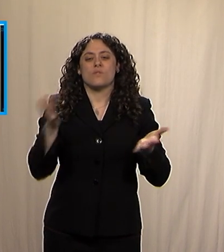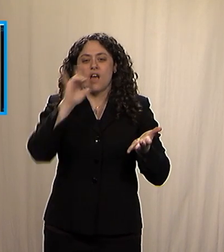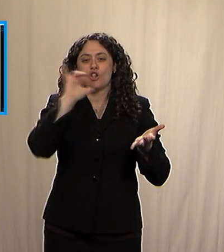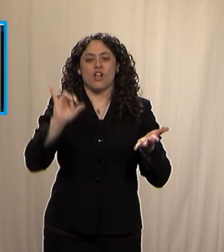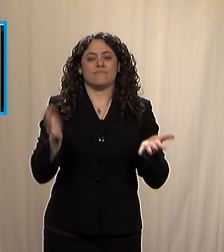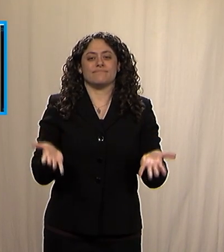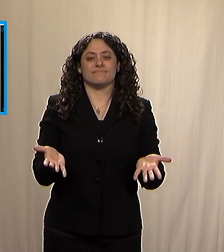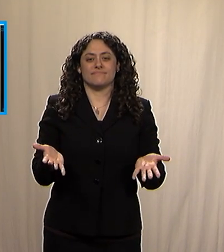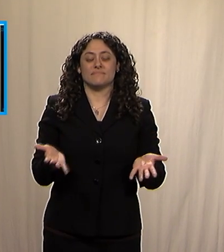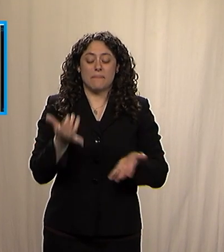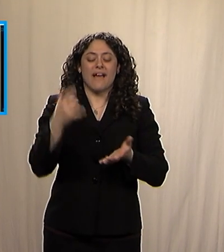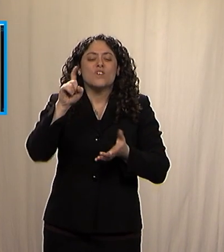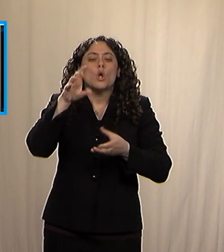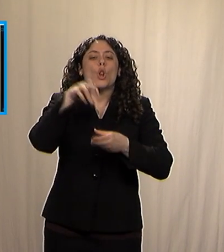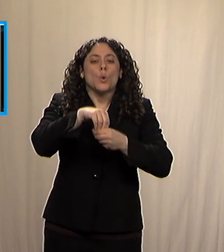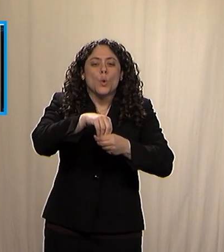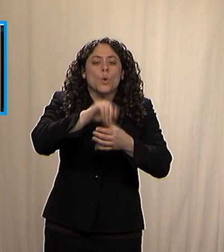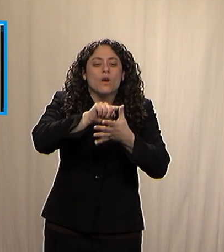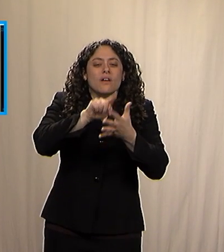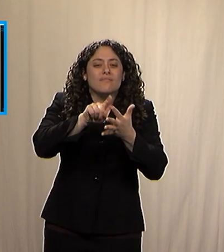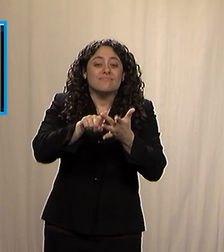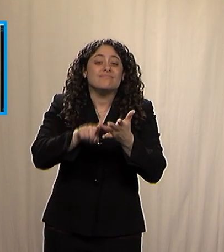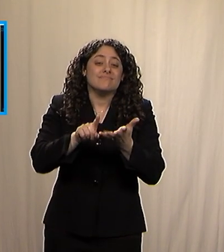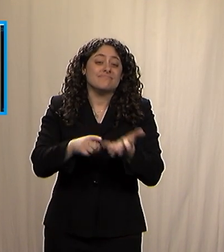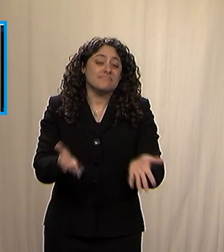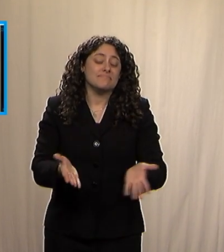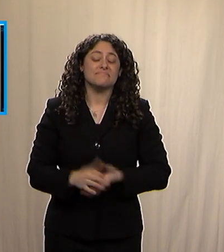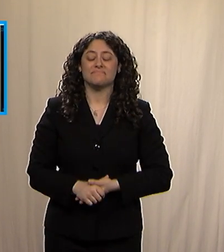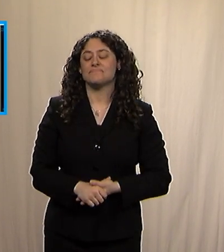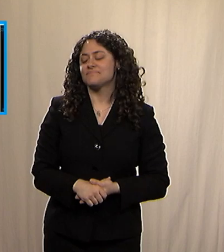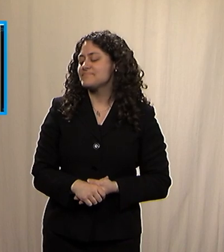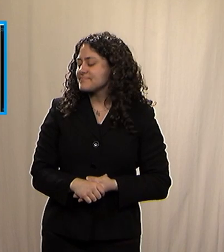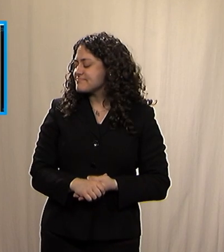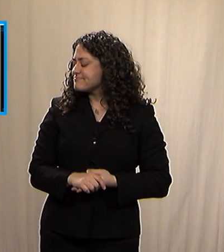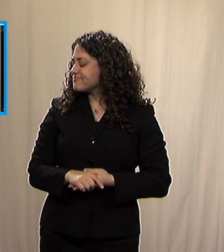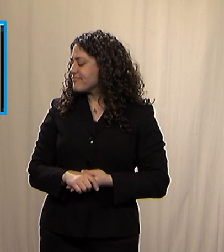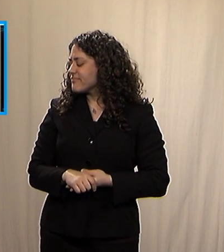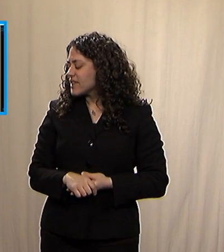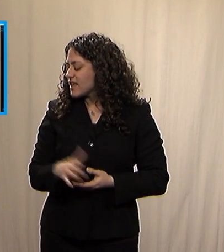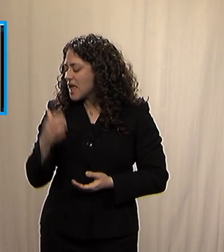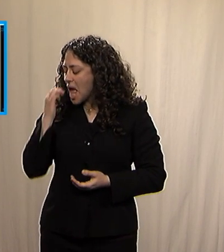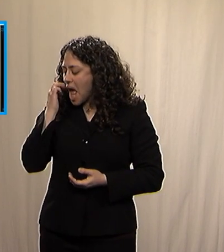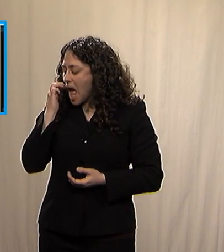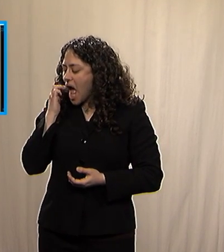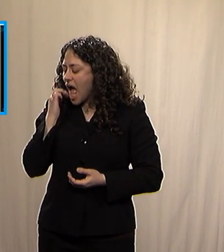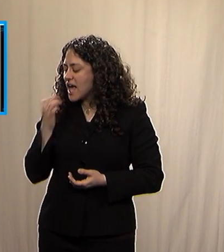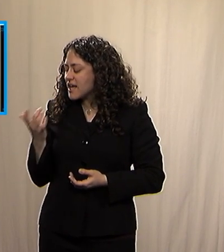some of these things. Some people have also again, there's a few people